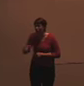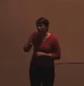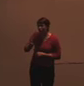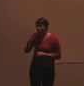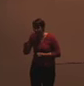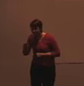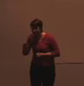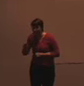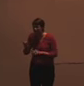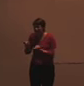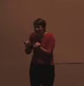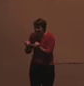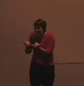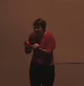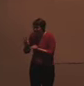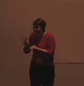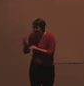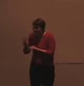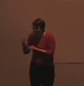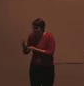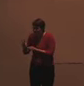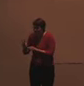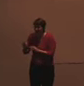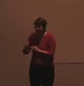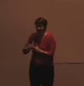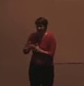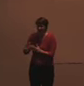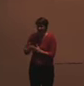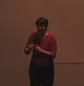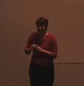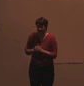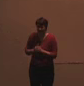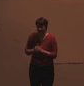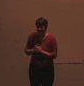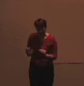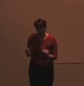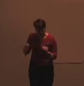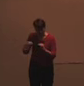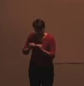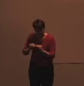And then we stacked but more landscape-like stacking.